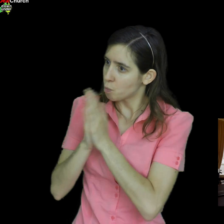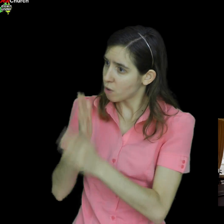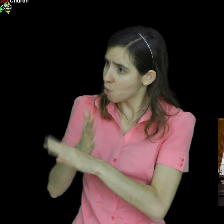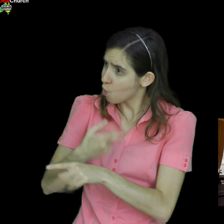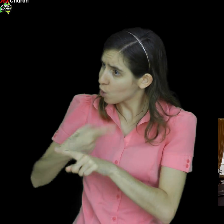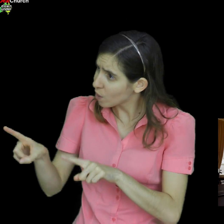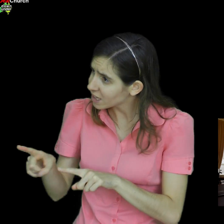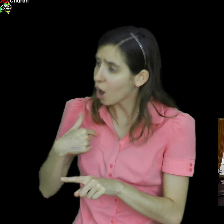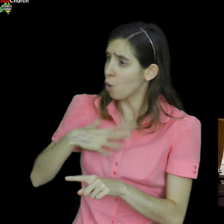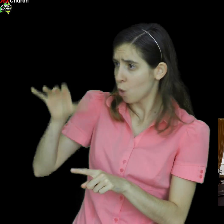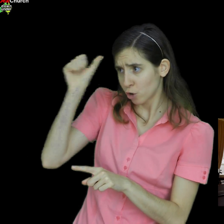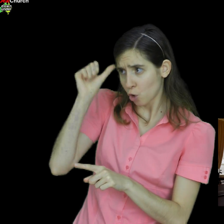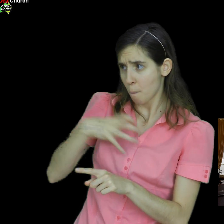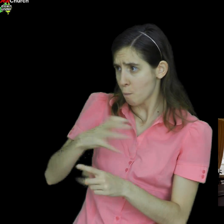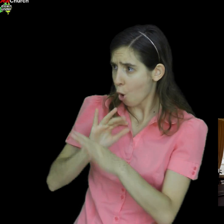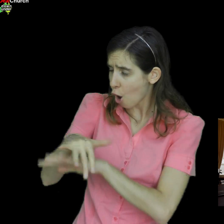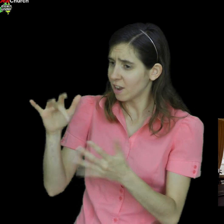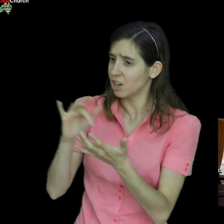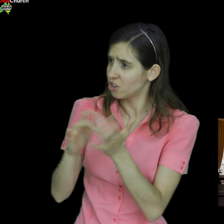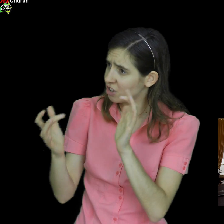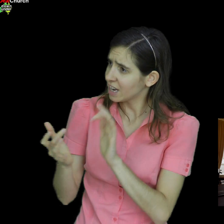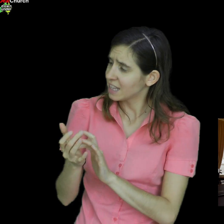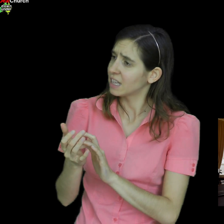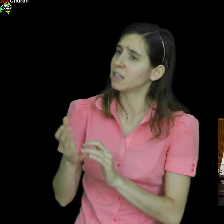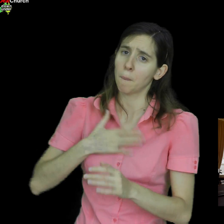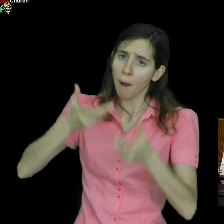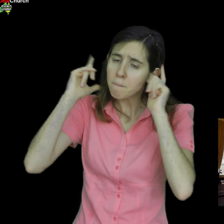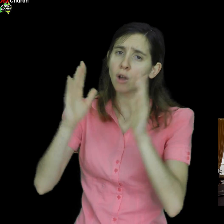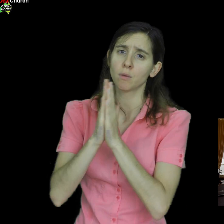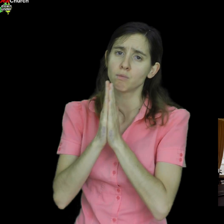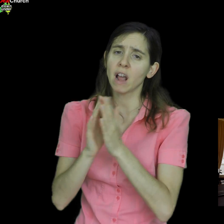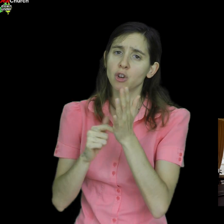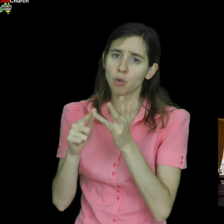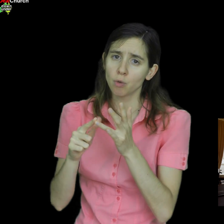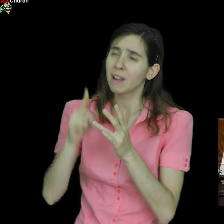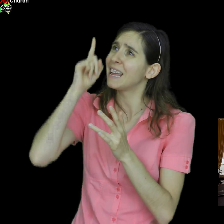want to know more about the Jesus my boss prayed to. Obviously He hears and